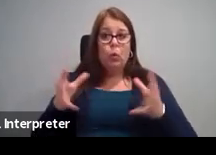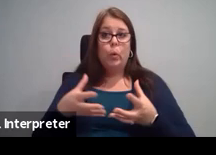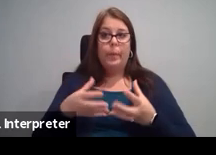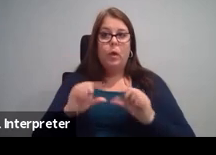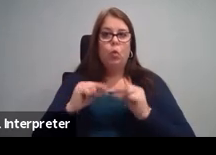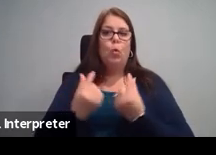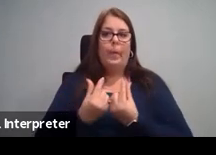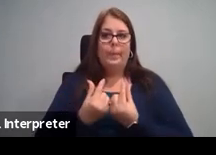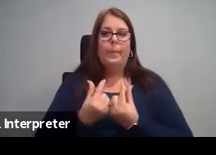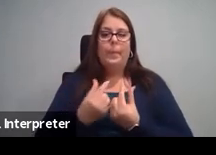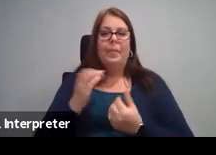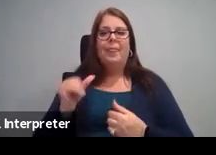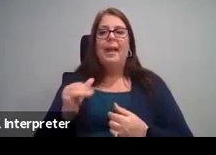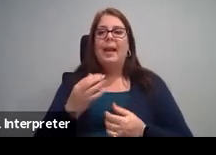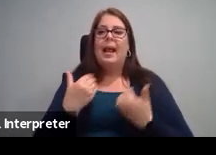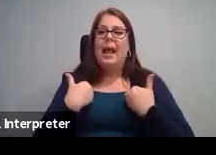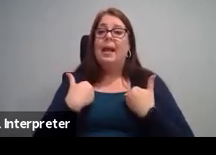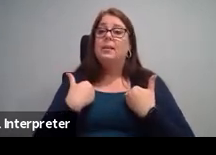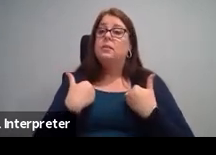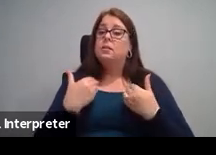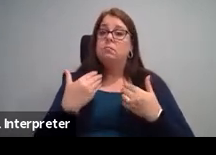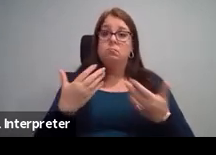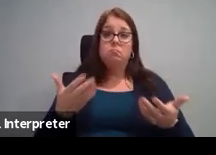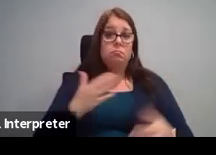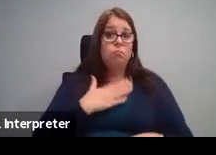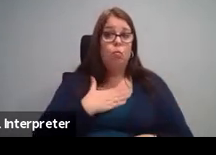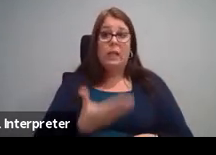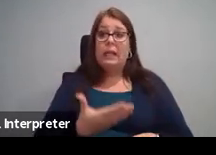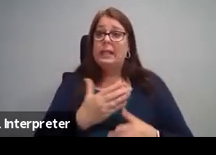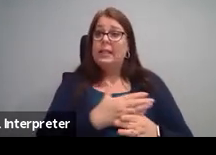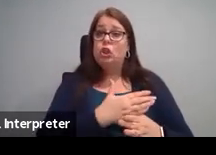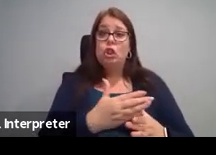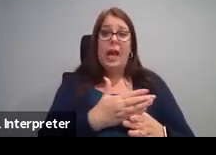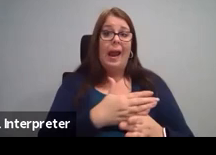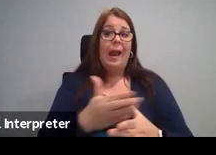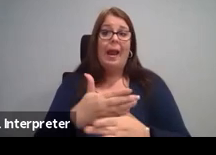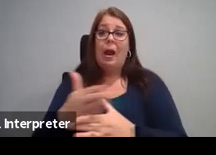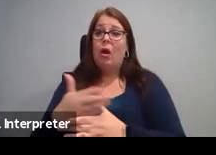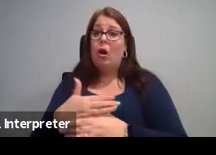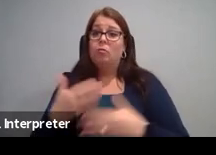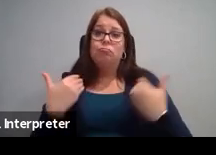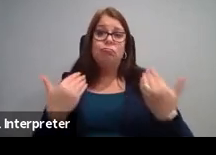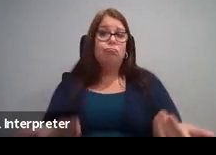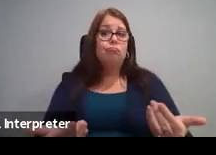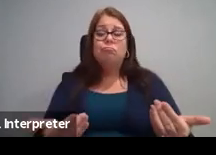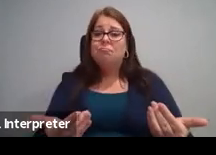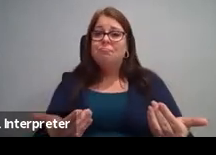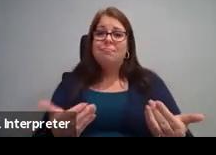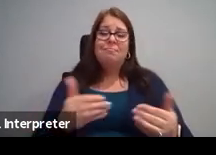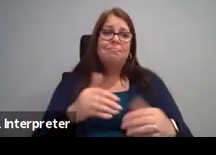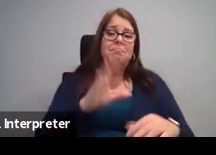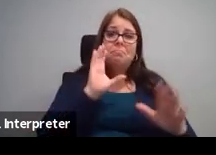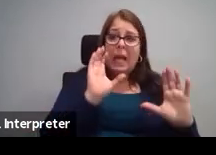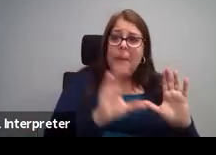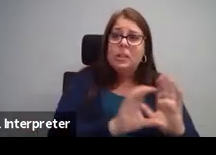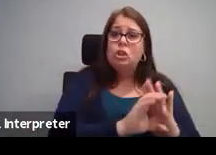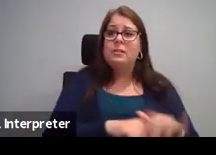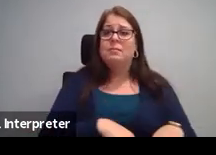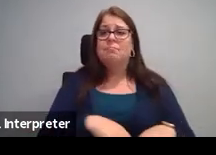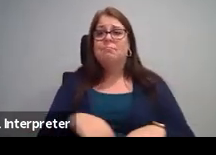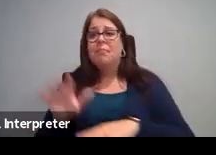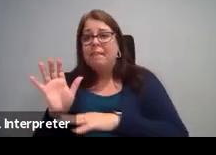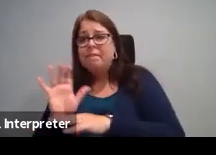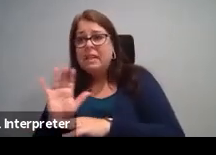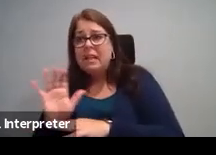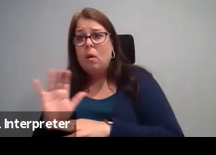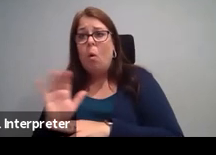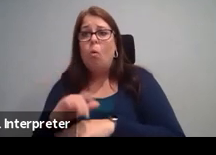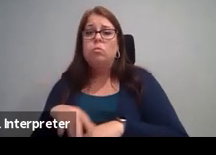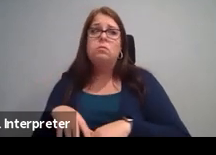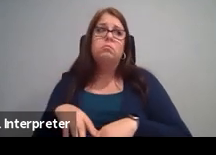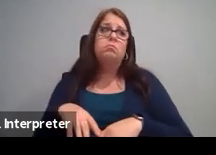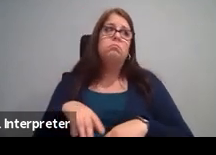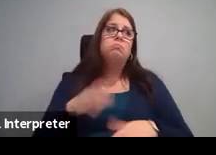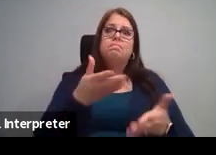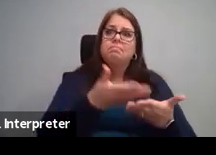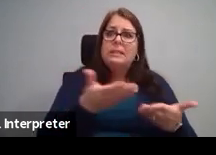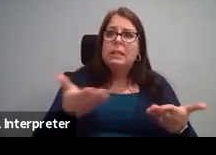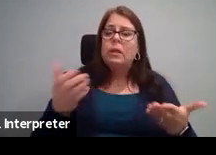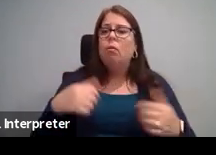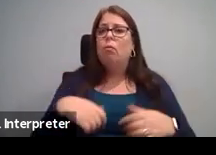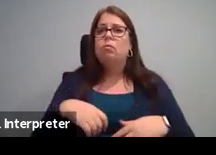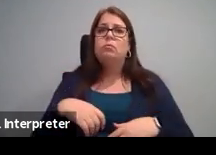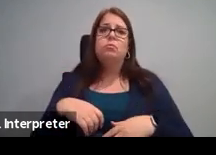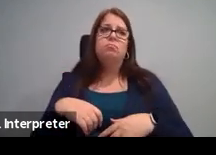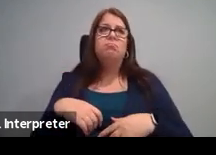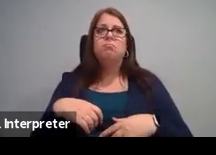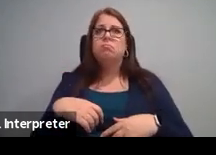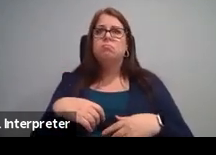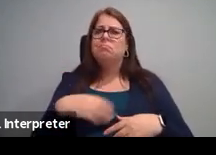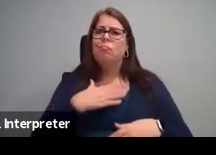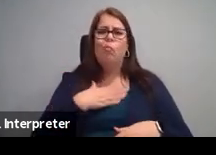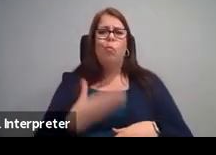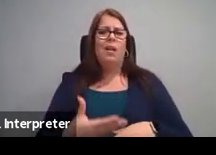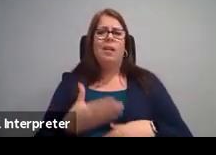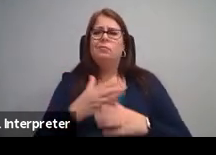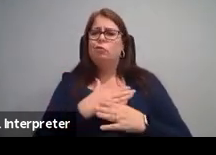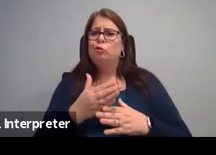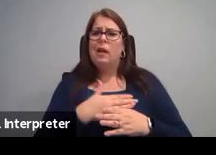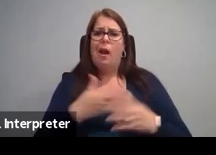Cathy Reznicek: Freely shareable materials of images all come videos all kinds of things, or they have materials or images and videos and things like that with very specific clear